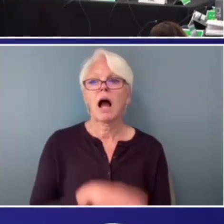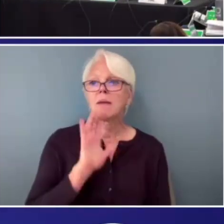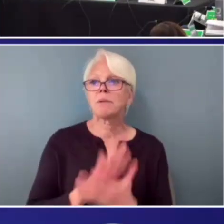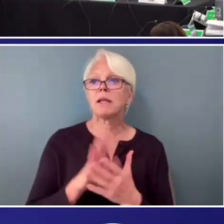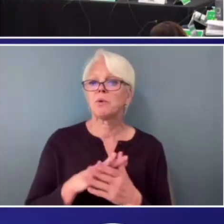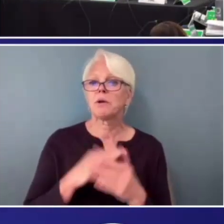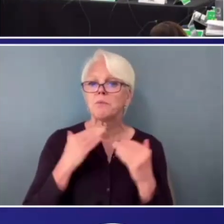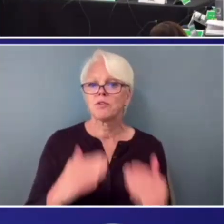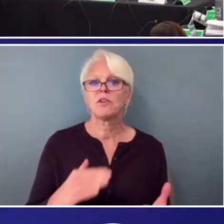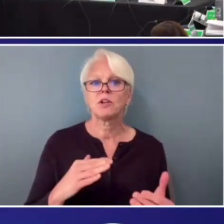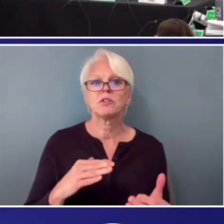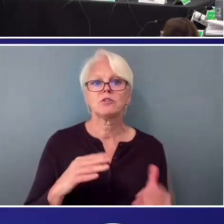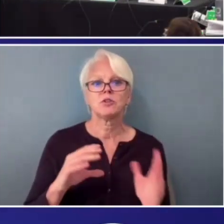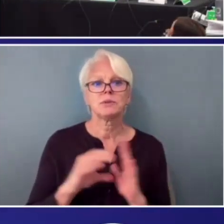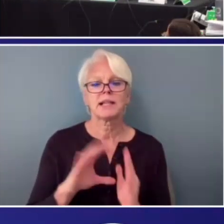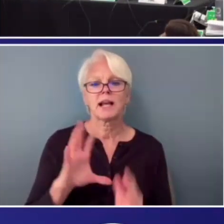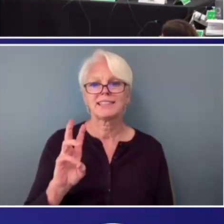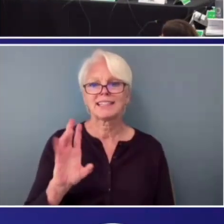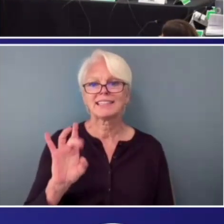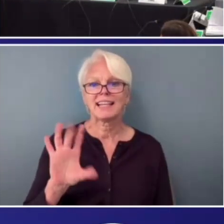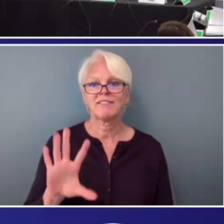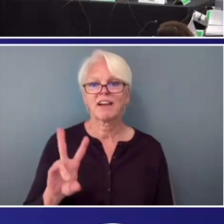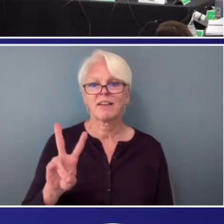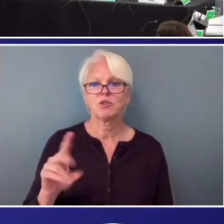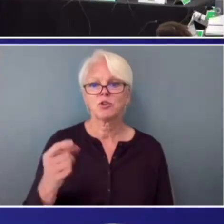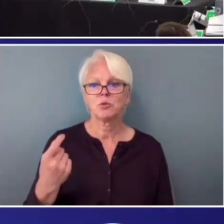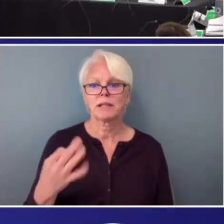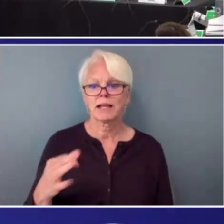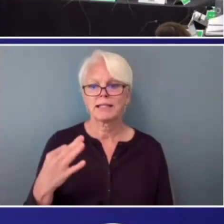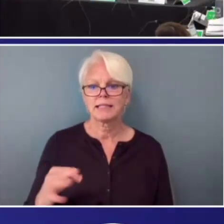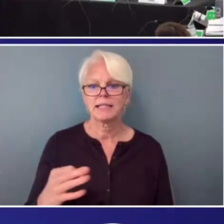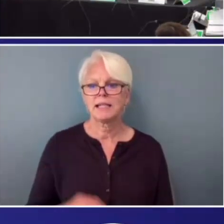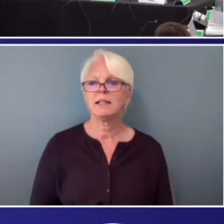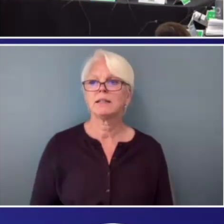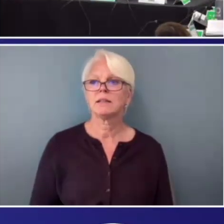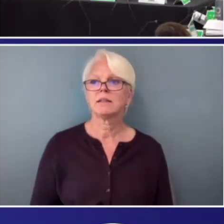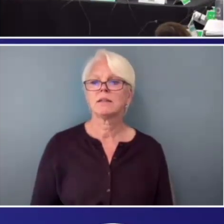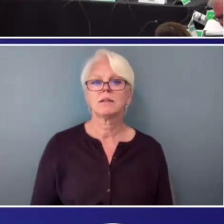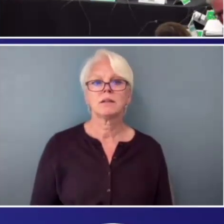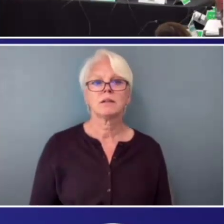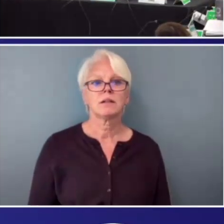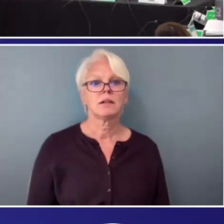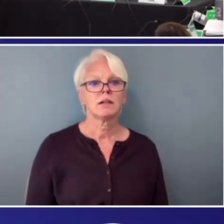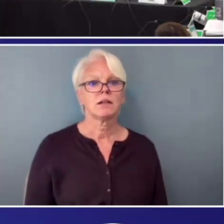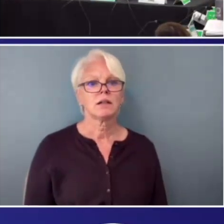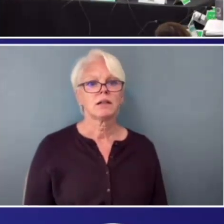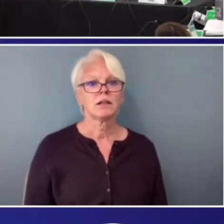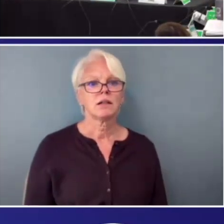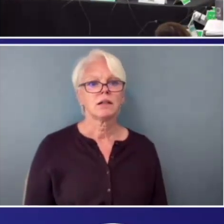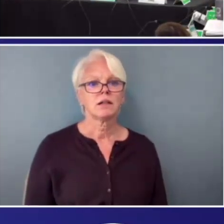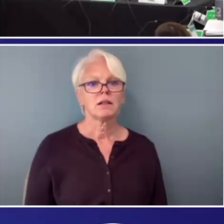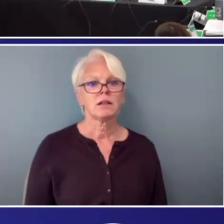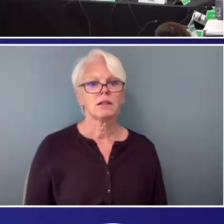685.219. And the provision here that we are